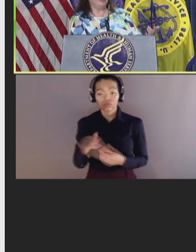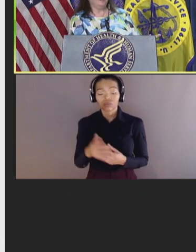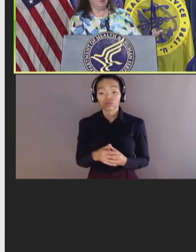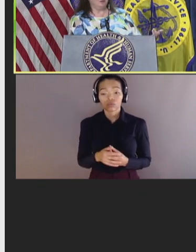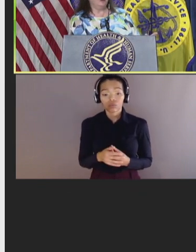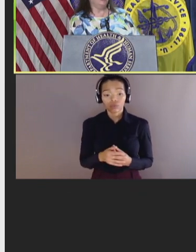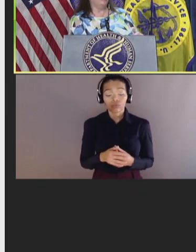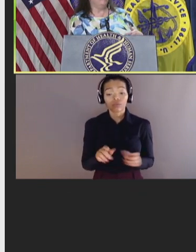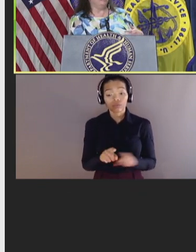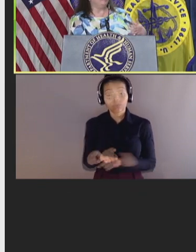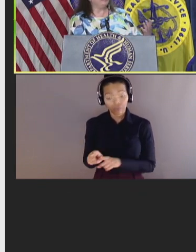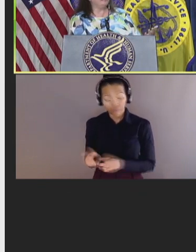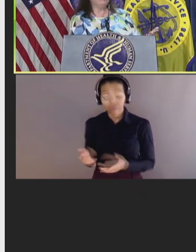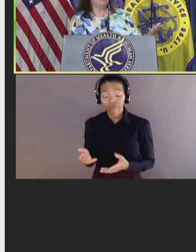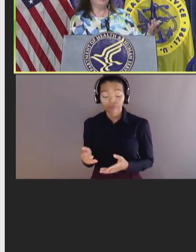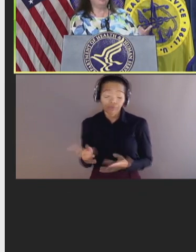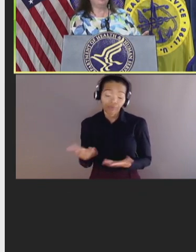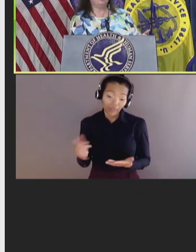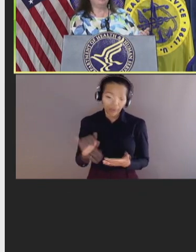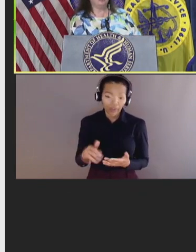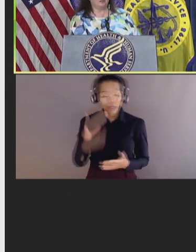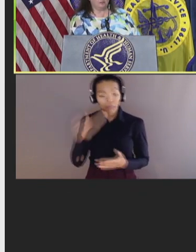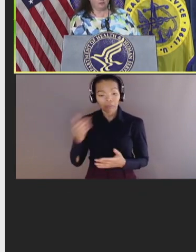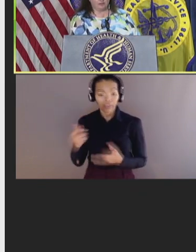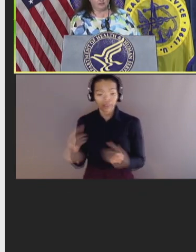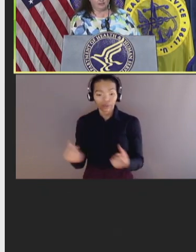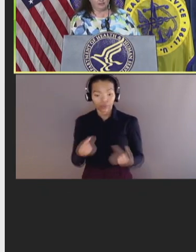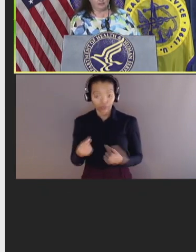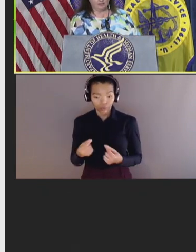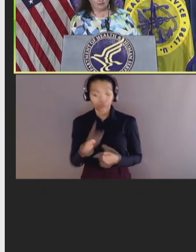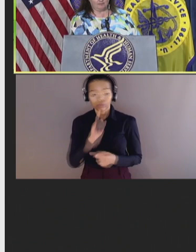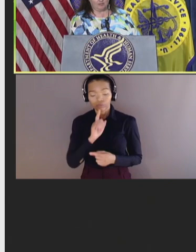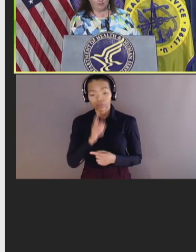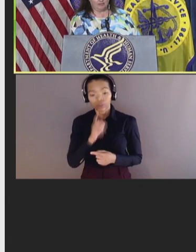you know, a best practice to ensure that we're using it to the needs of